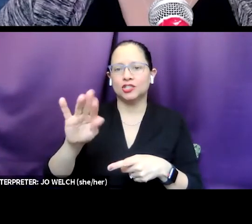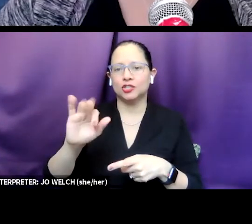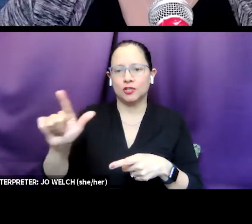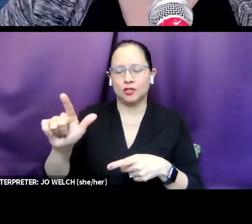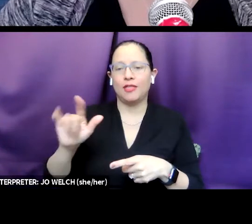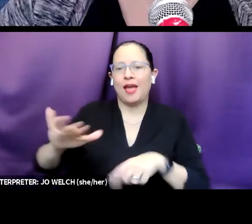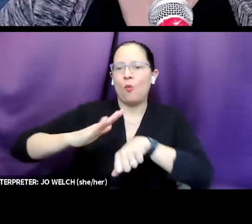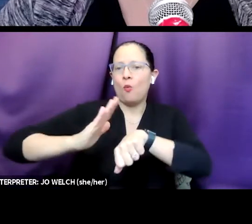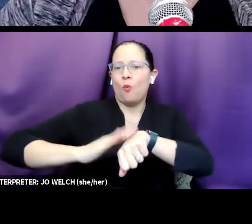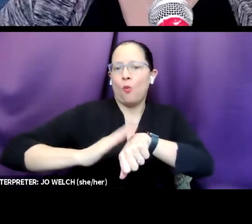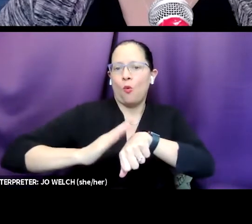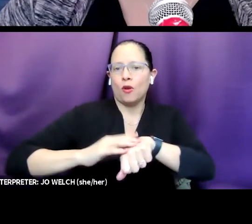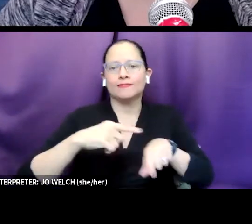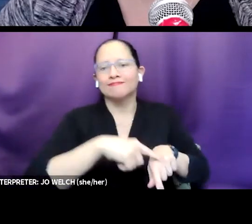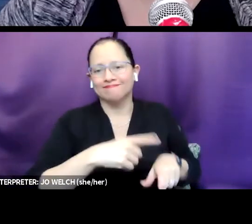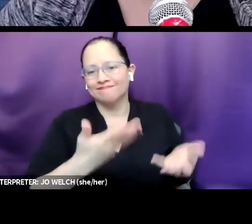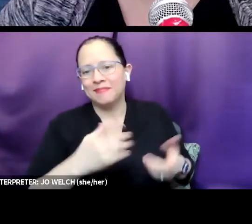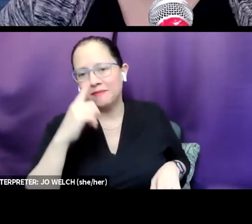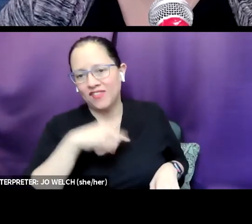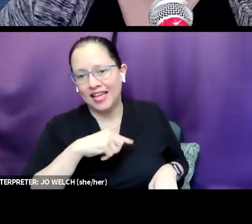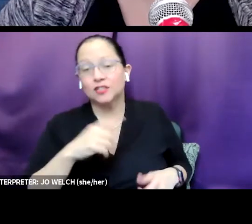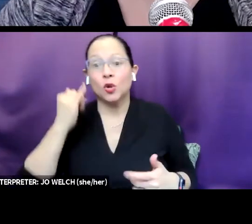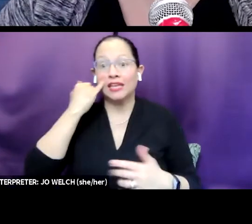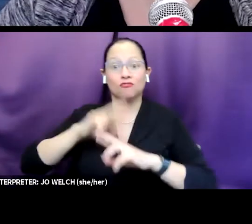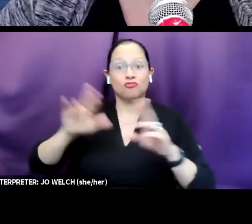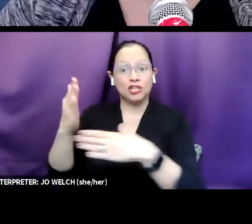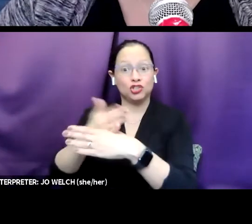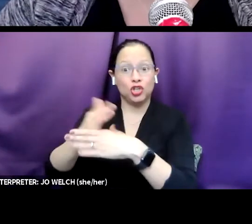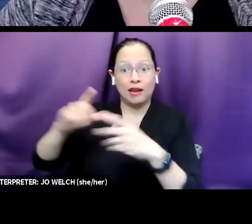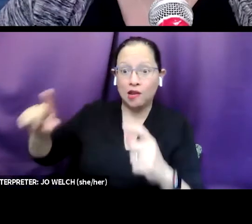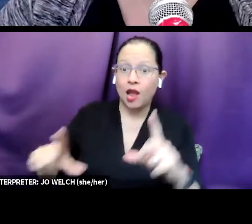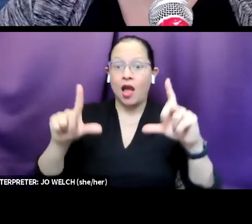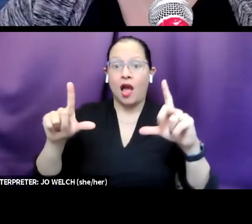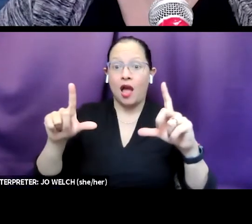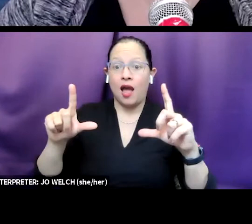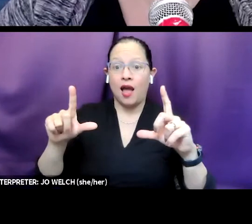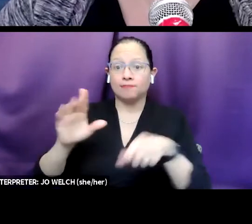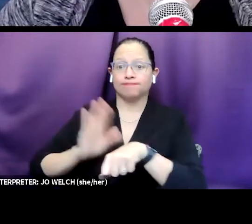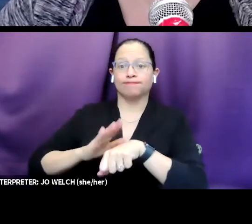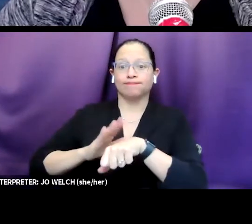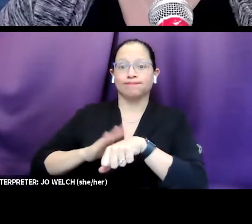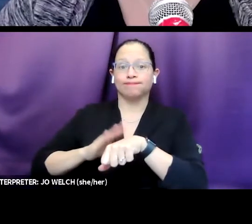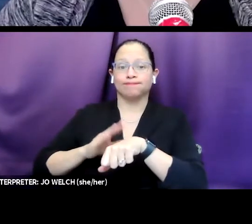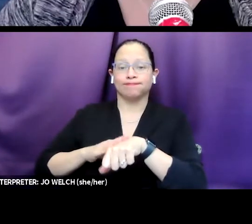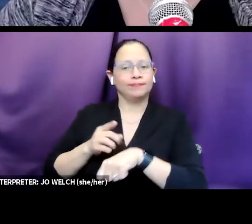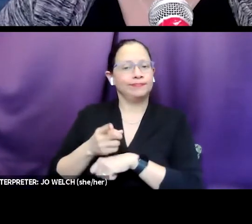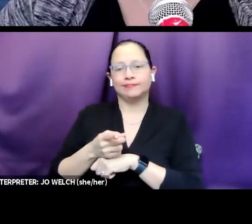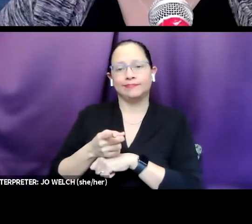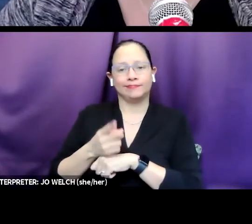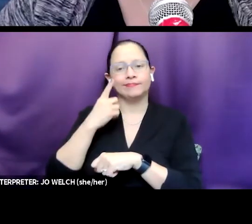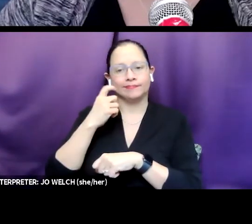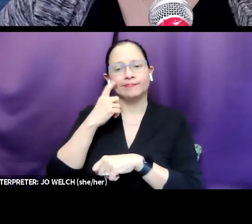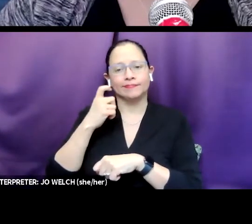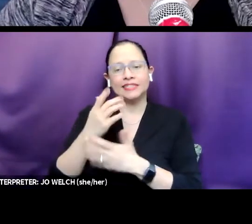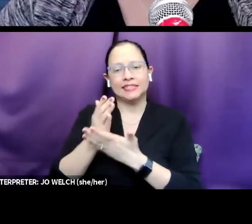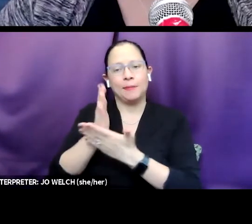If you want to share it you get this interstitial and if you want to click on it, you get this warning that says it contains certain categories of content.